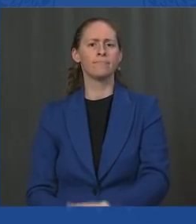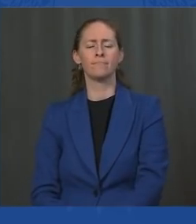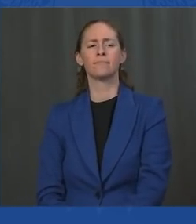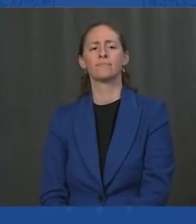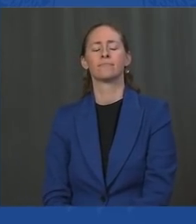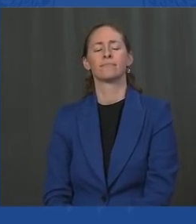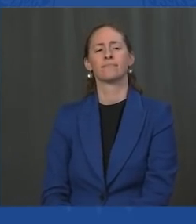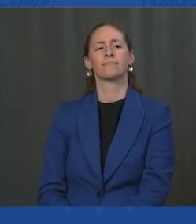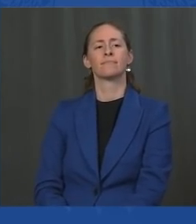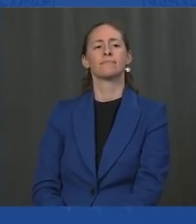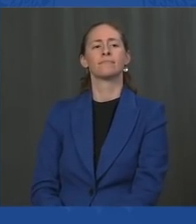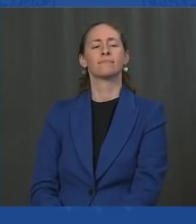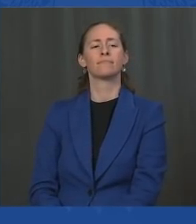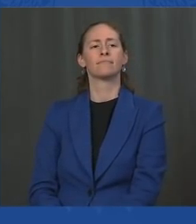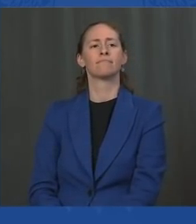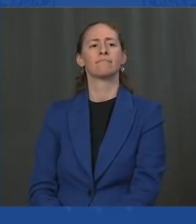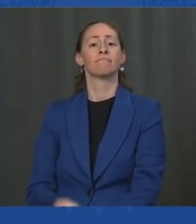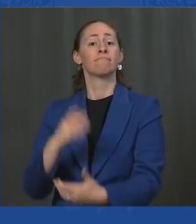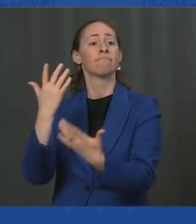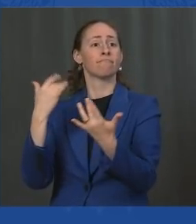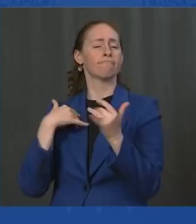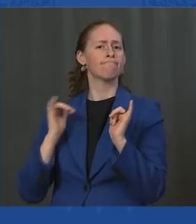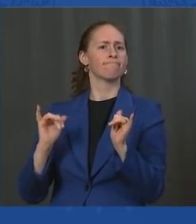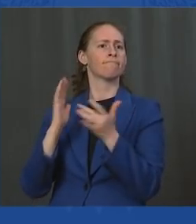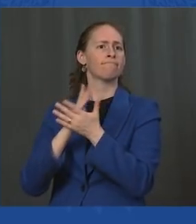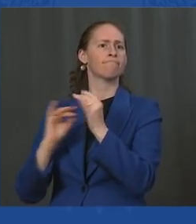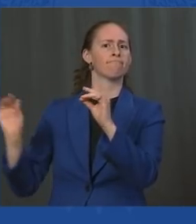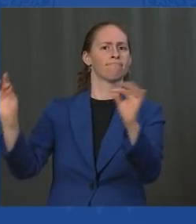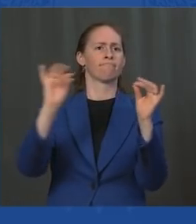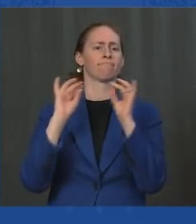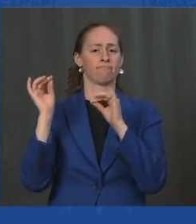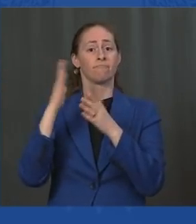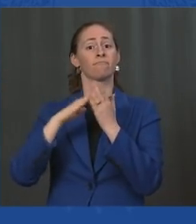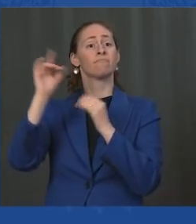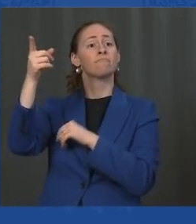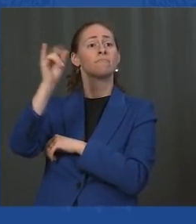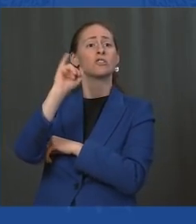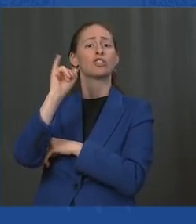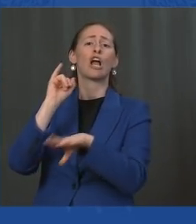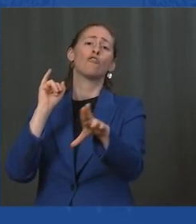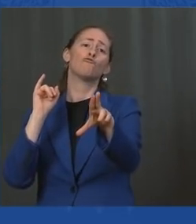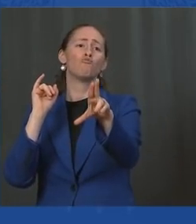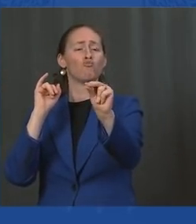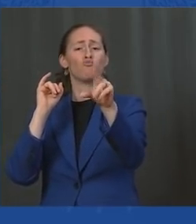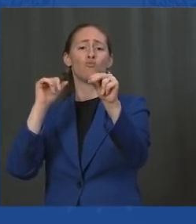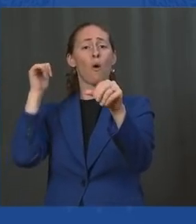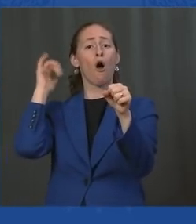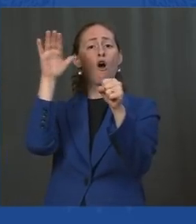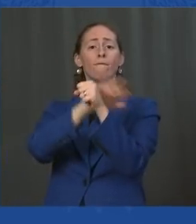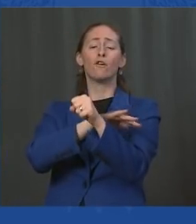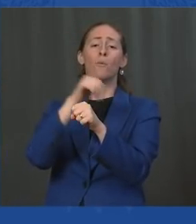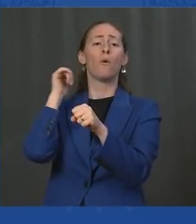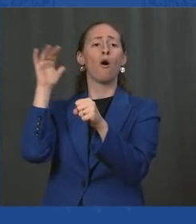that some insurance companies may deny coverage for additional living assistance expenses